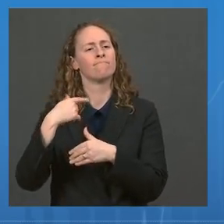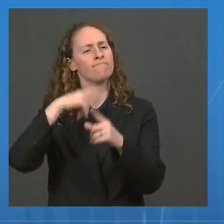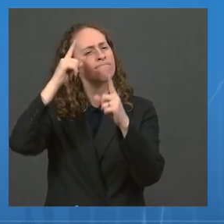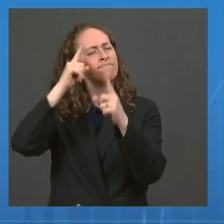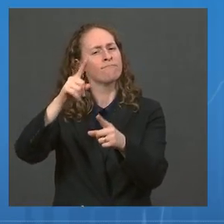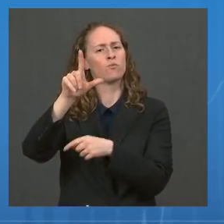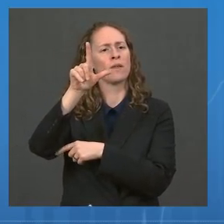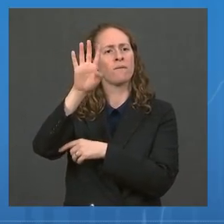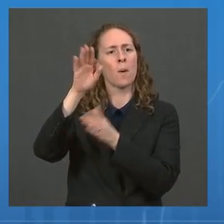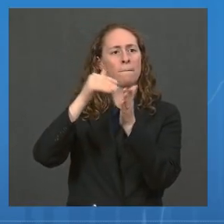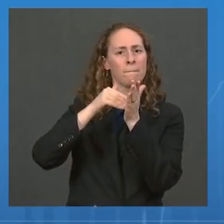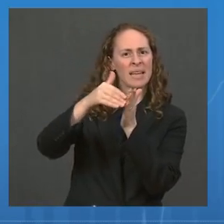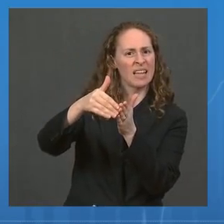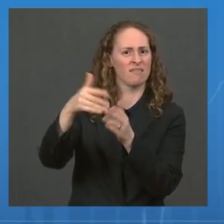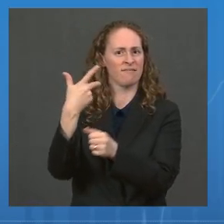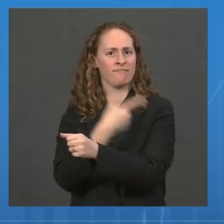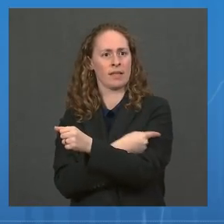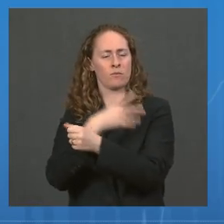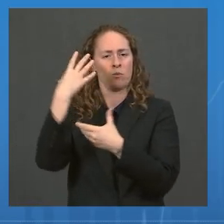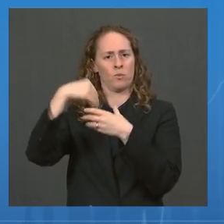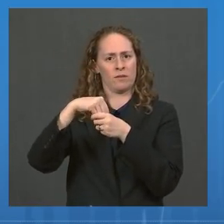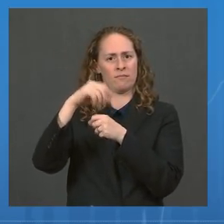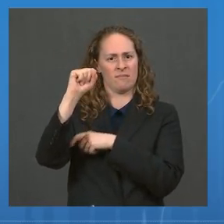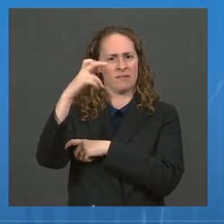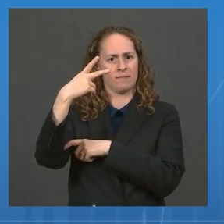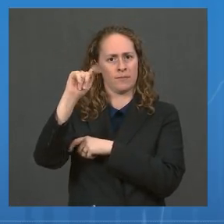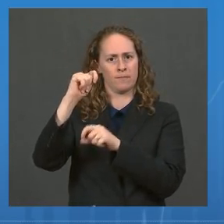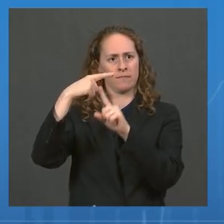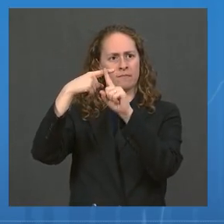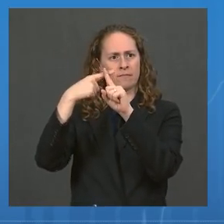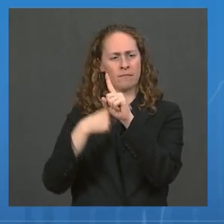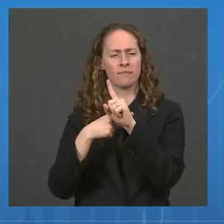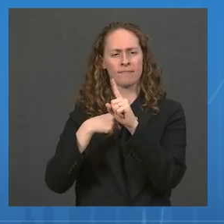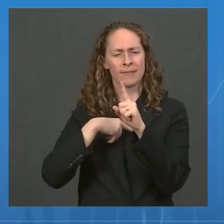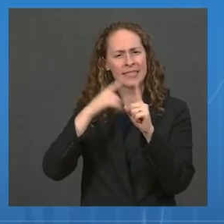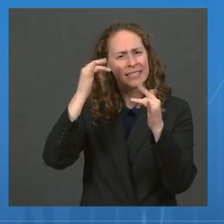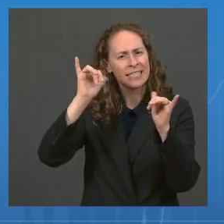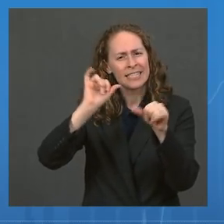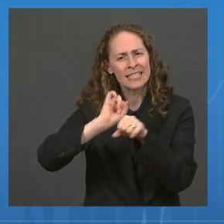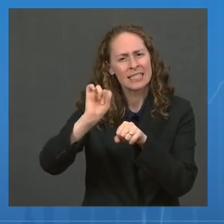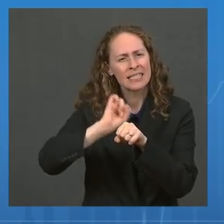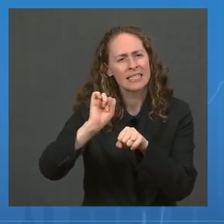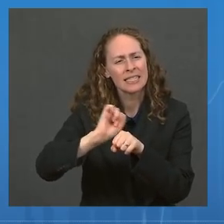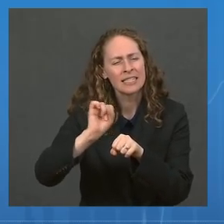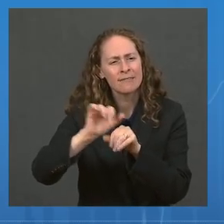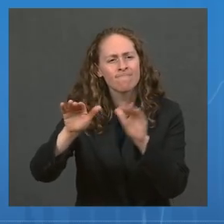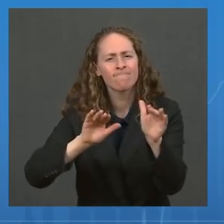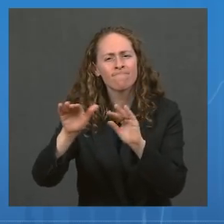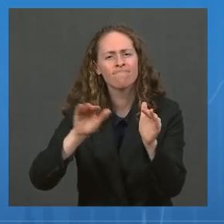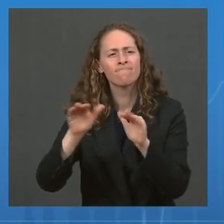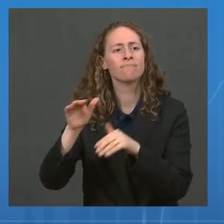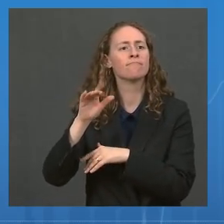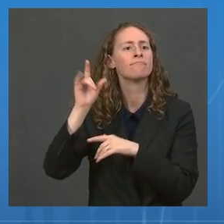And we remain laser focused on driving additional progress, including through the President's old vaccination requirements.